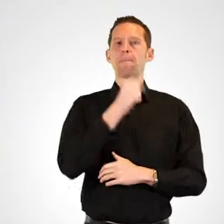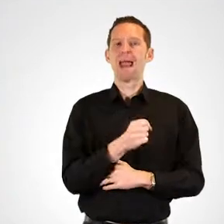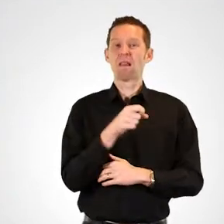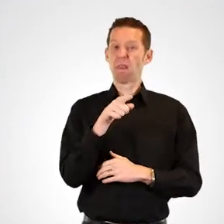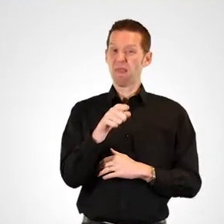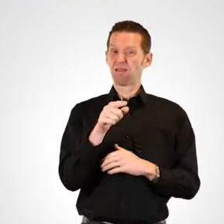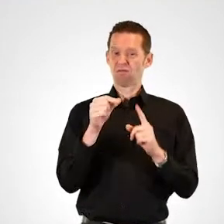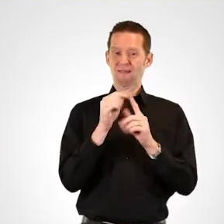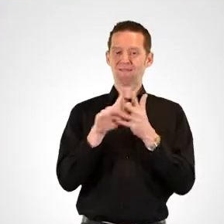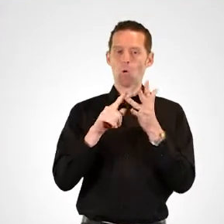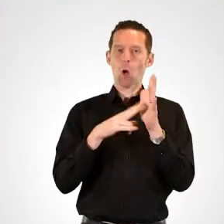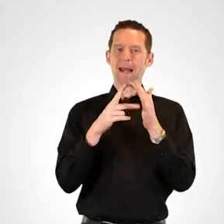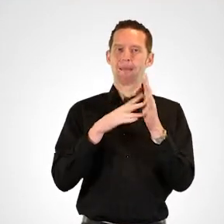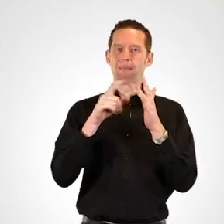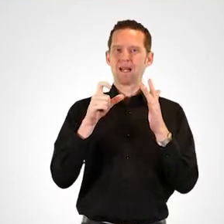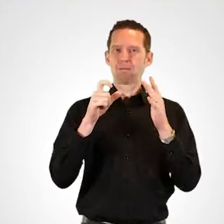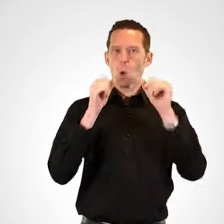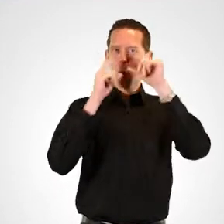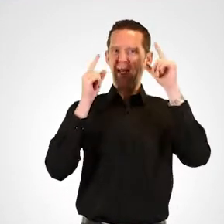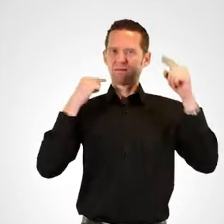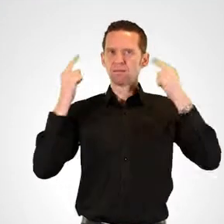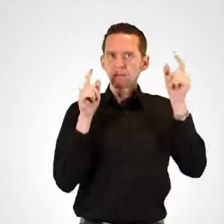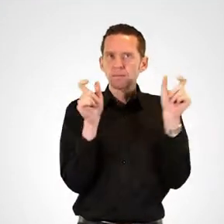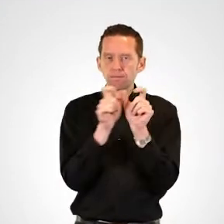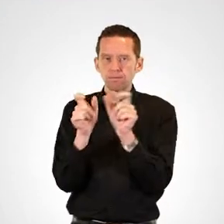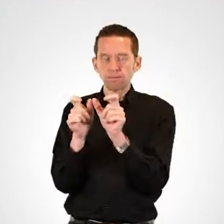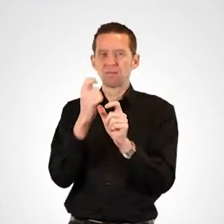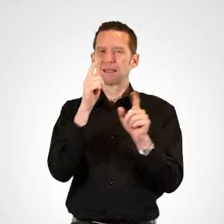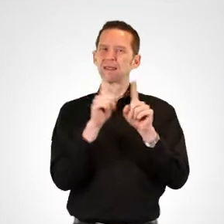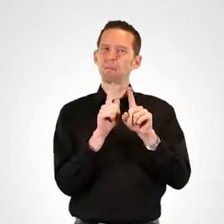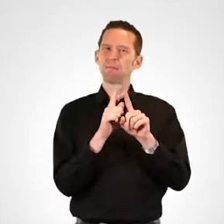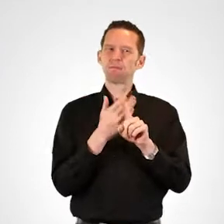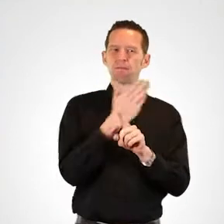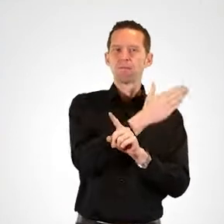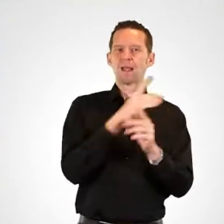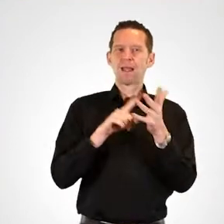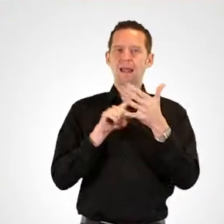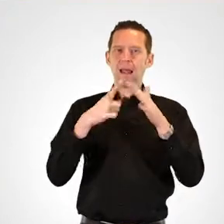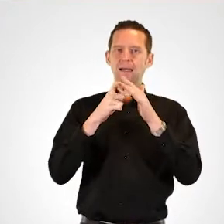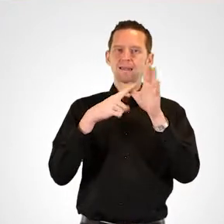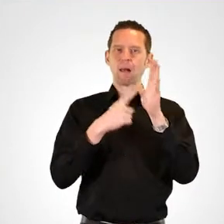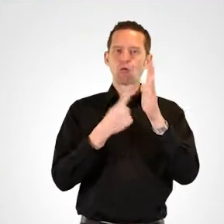That's phonemic awareness. And if you think back about what we were just talking about with the lexical restructuring hypothesis,